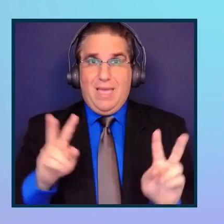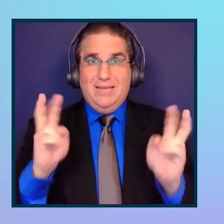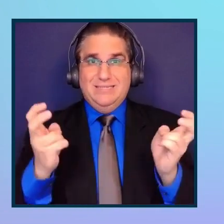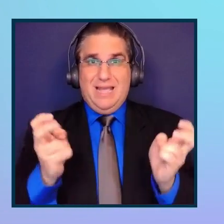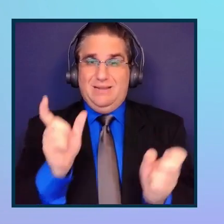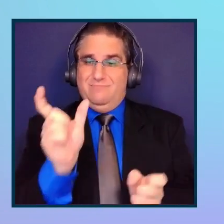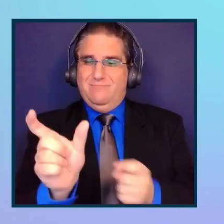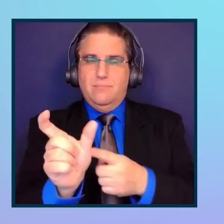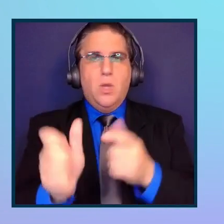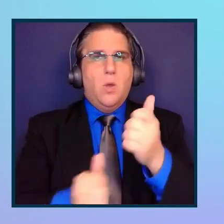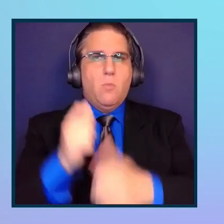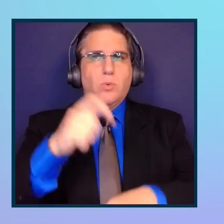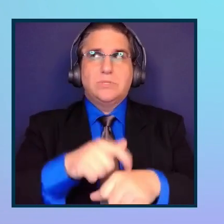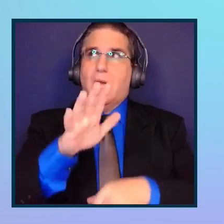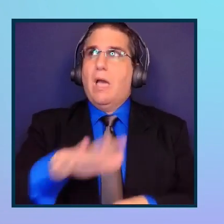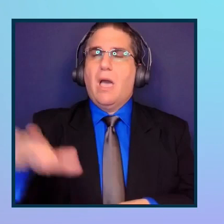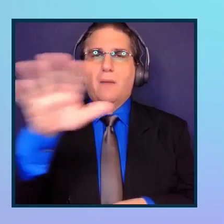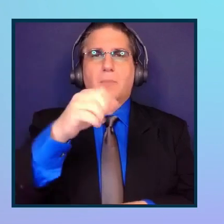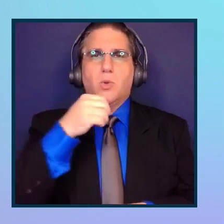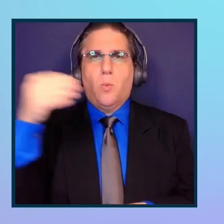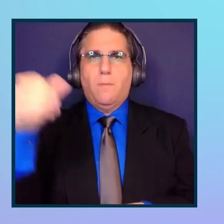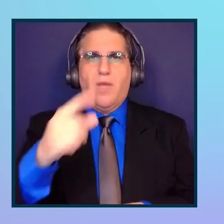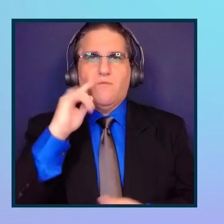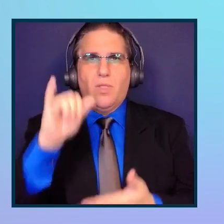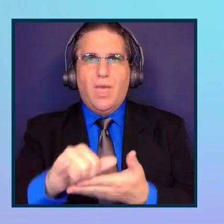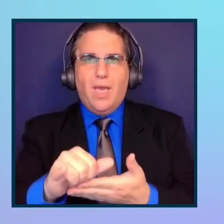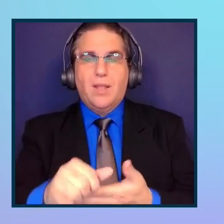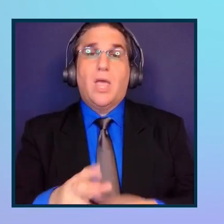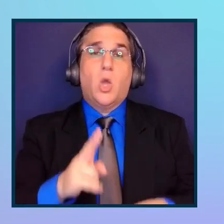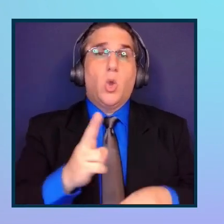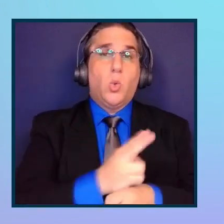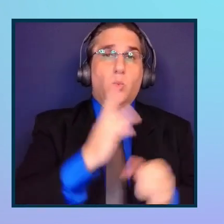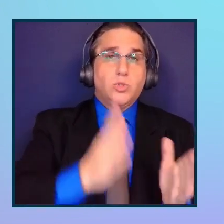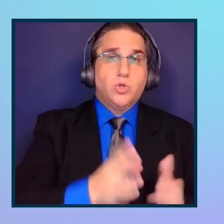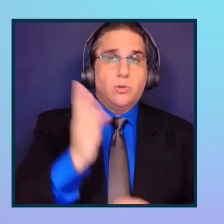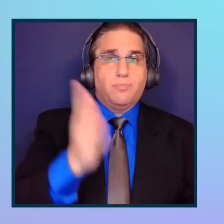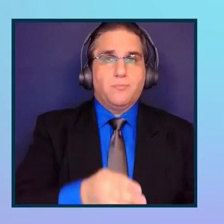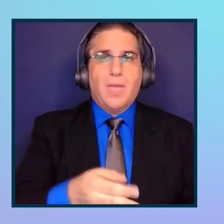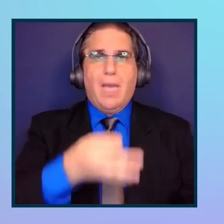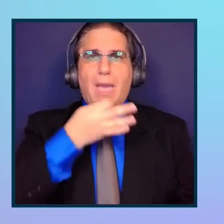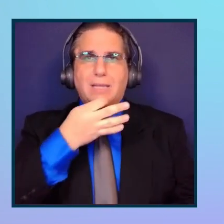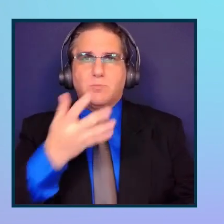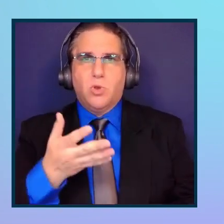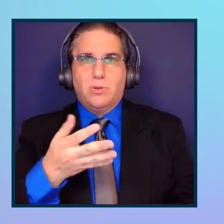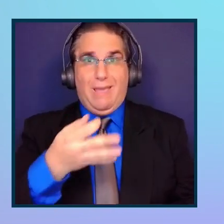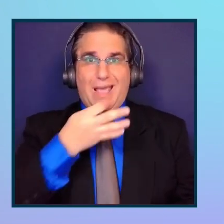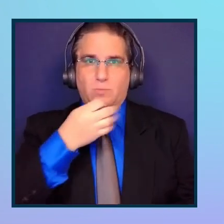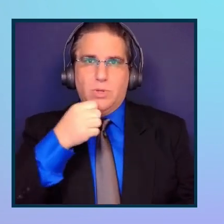you might have a user expert, right? The expert is uncompensated, you might have a co-creator or co-collaborator.